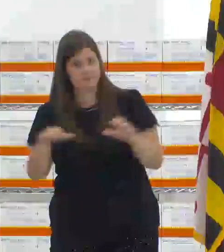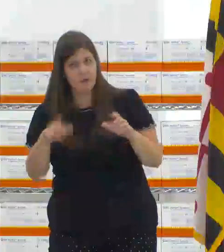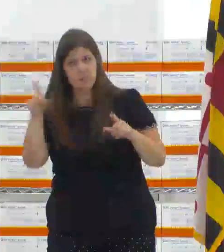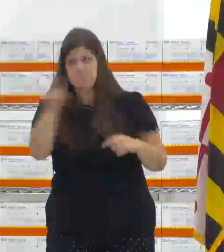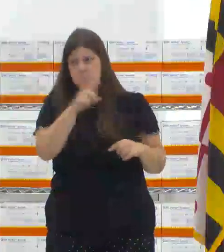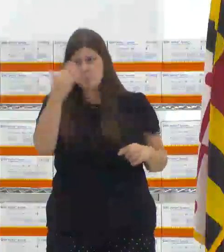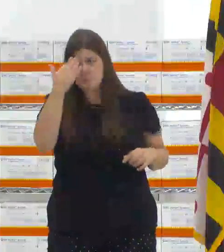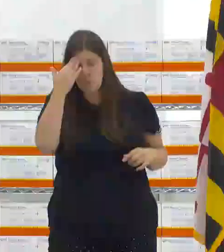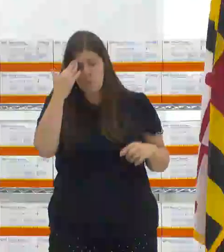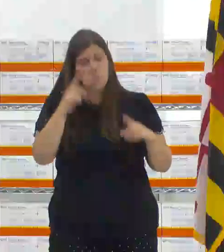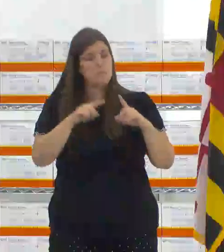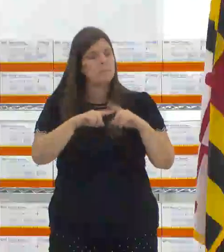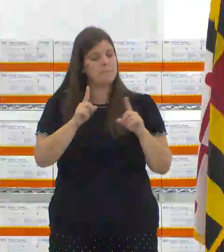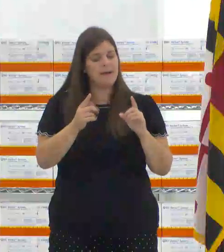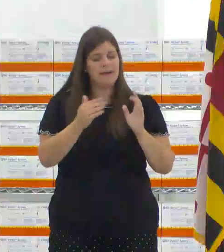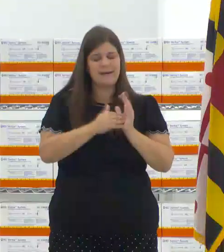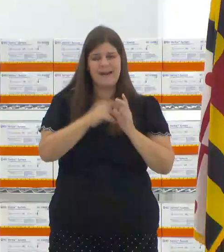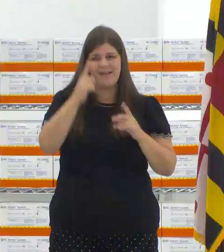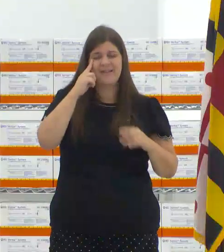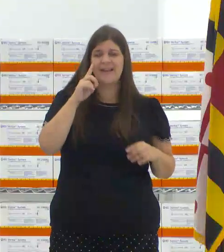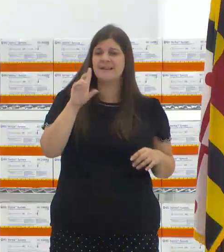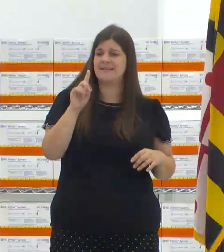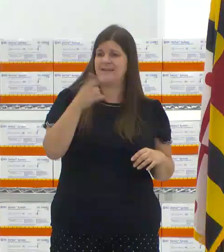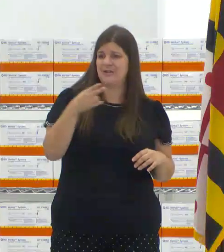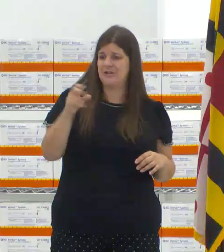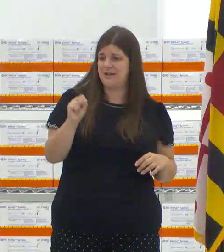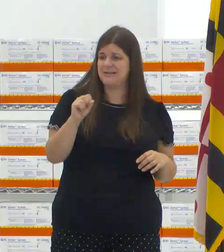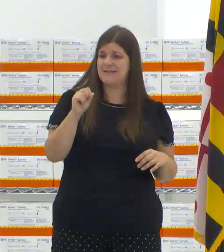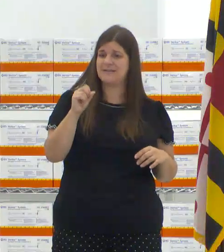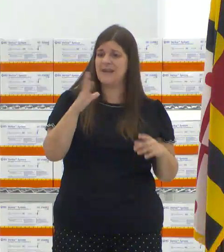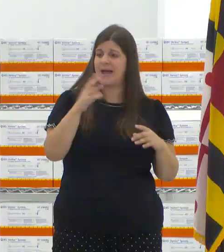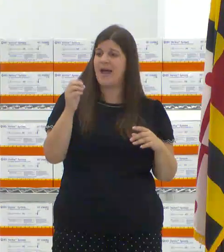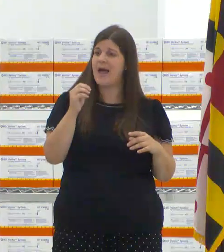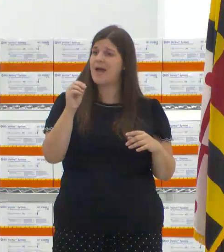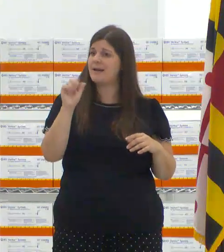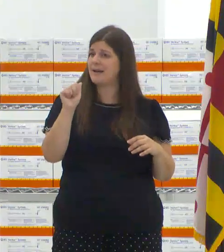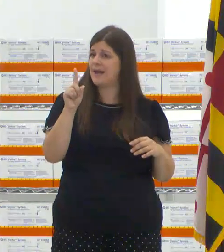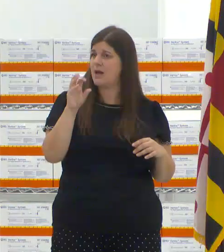take it more seriously, to help ramp up the production of PPE and testing and, you